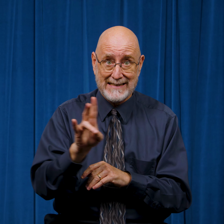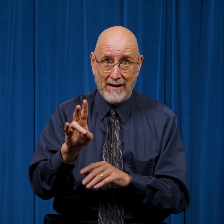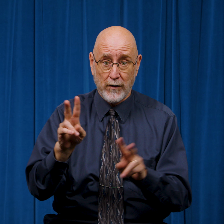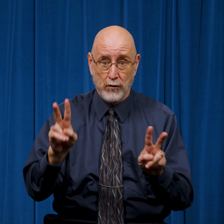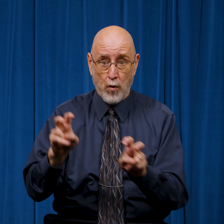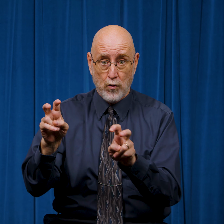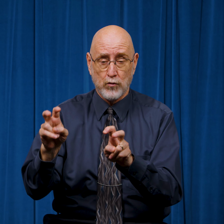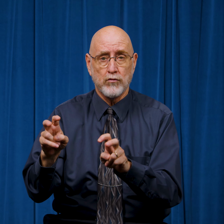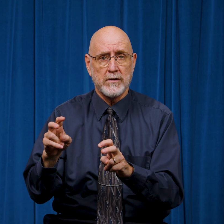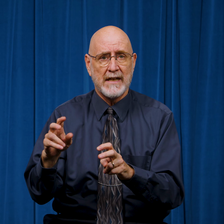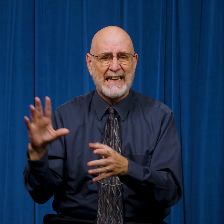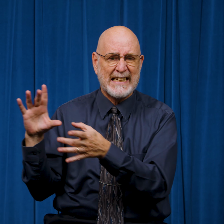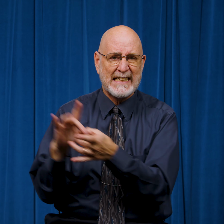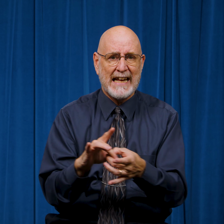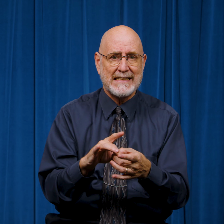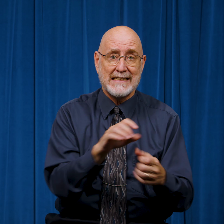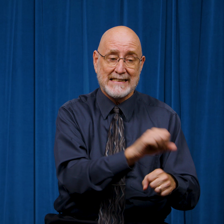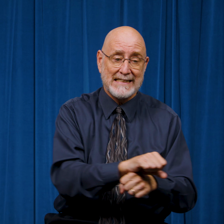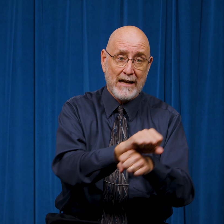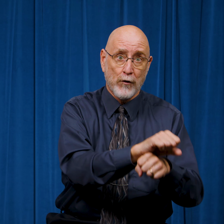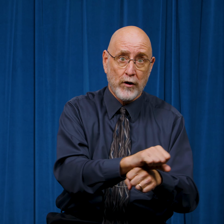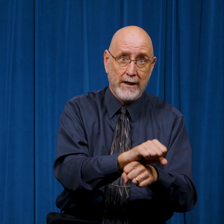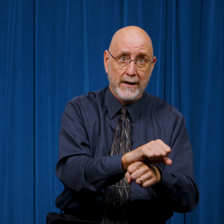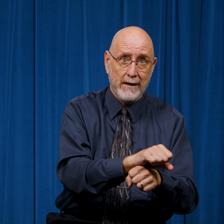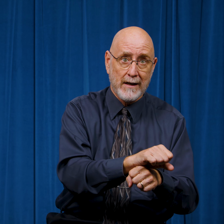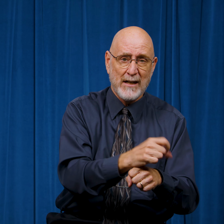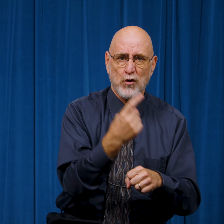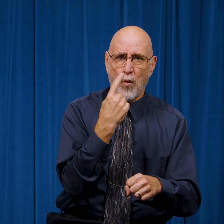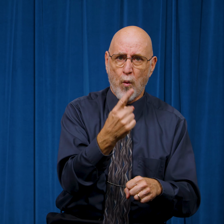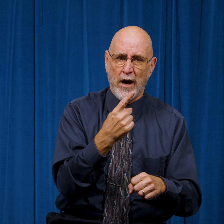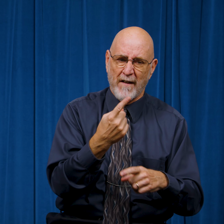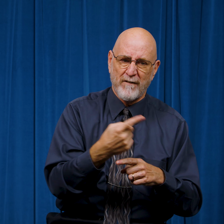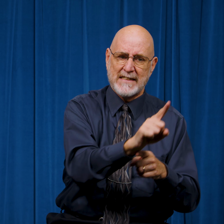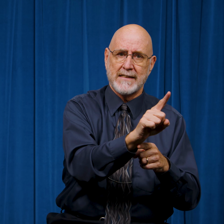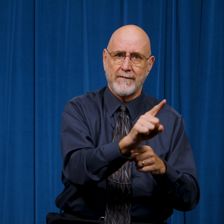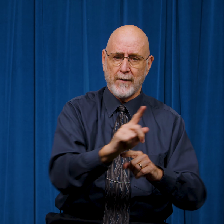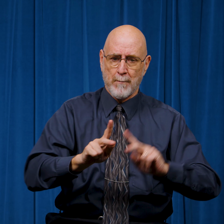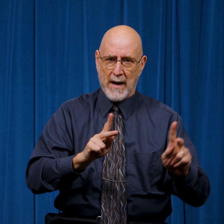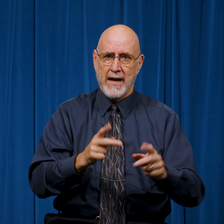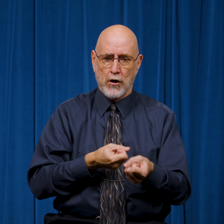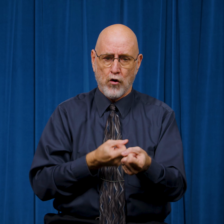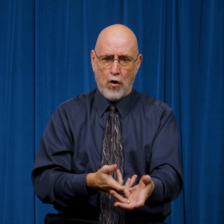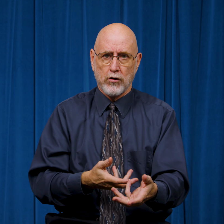Lincoln connects the existence of slavery as one of those offenses man brought into existence,